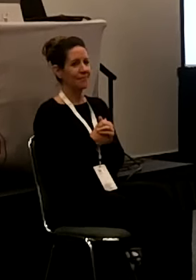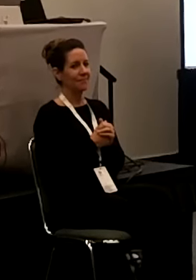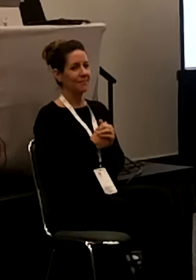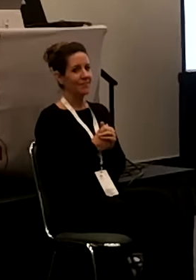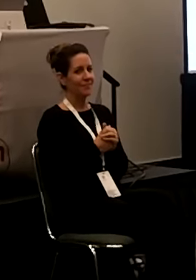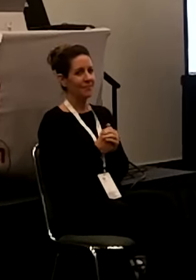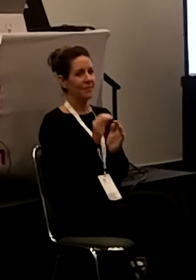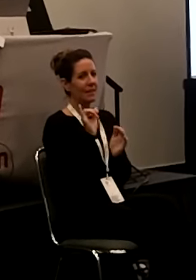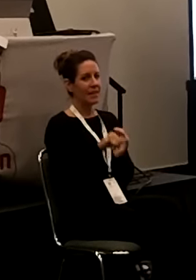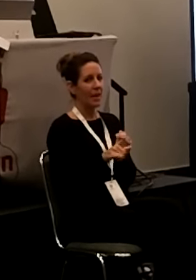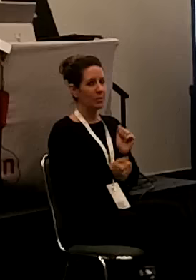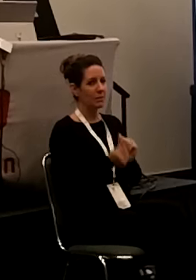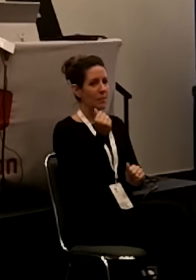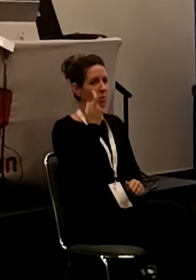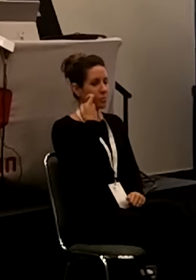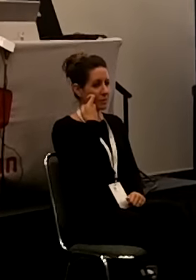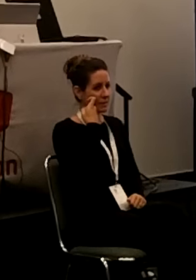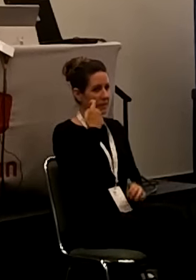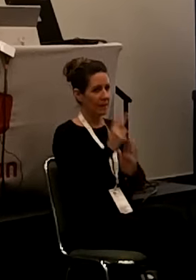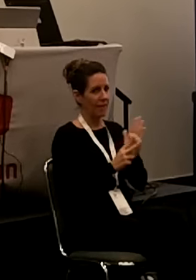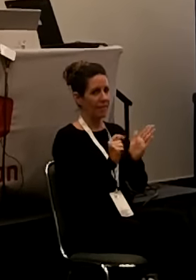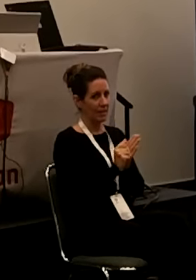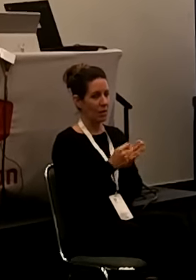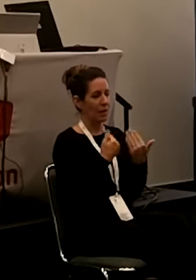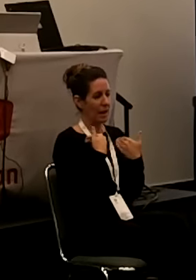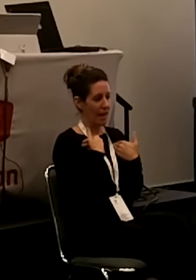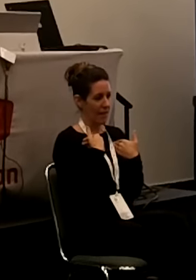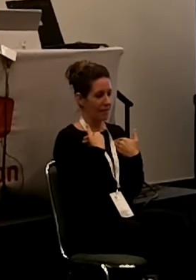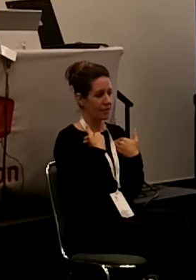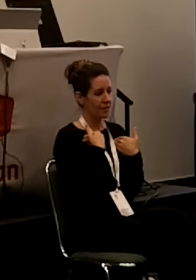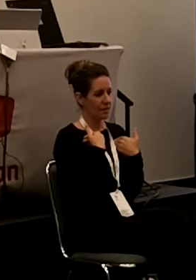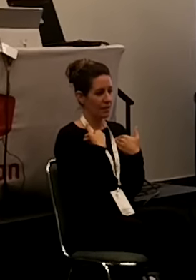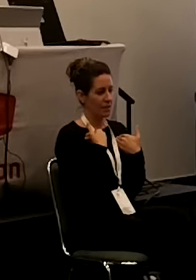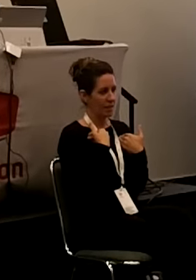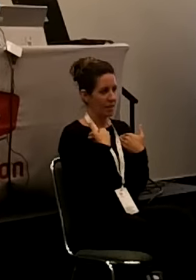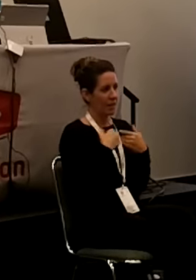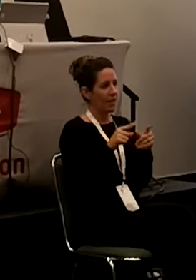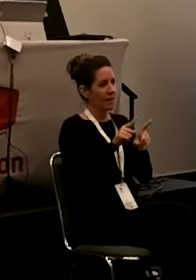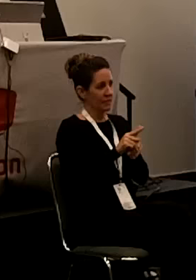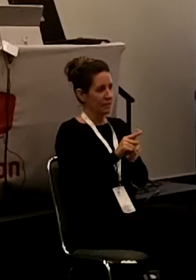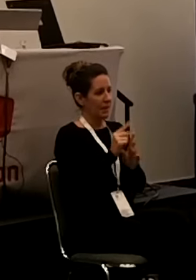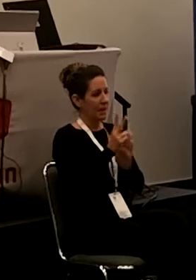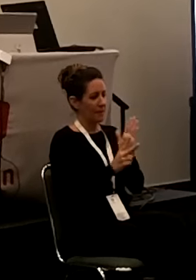That's the most recent video that I have. It's the same video that I made over and over,